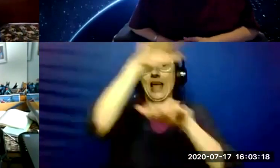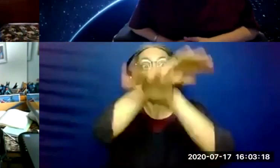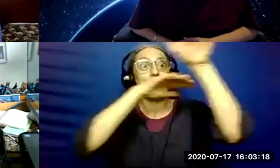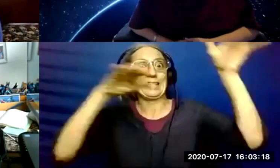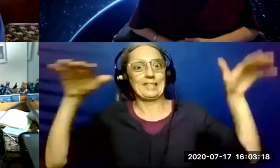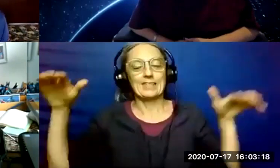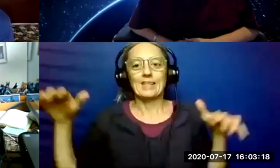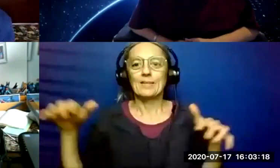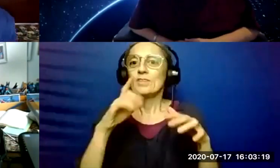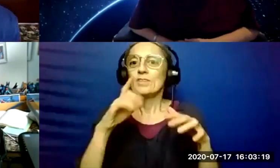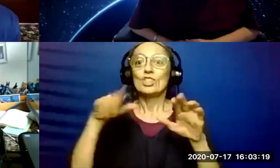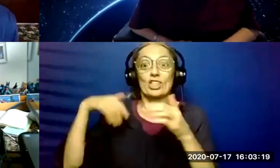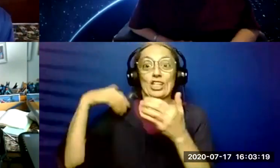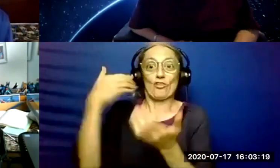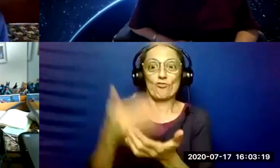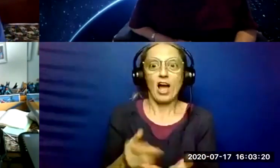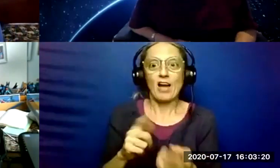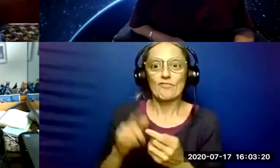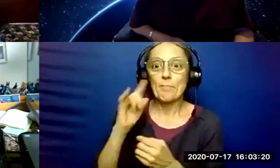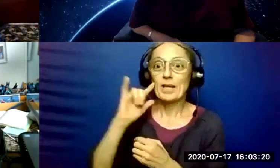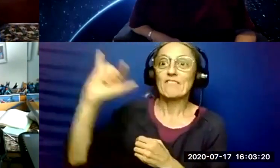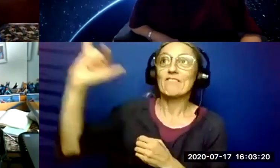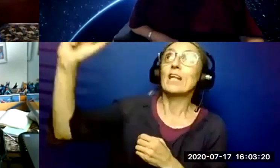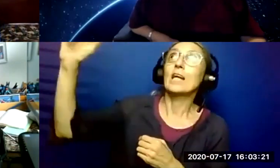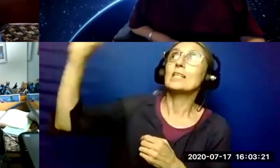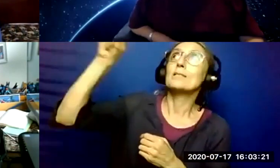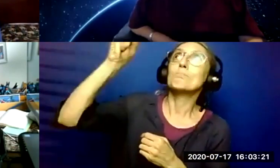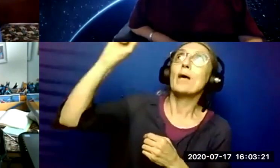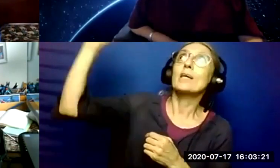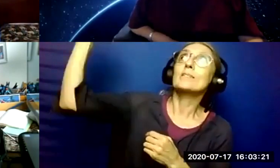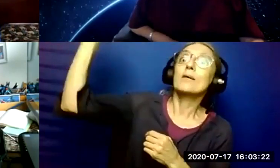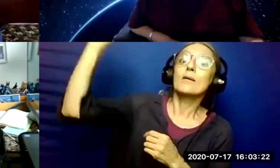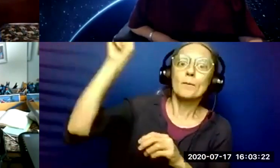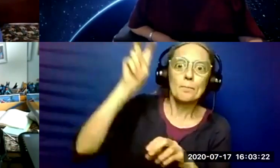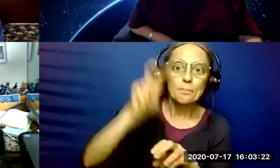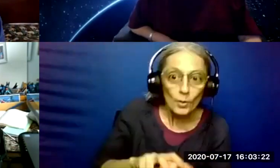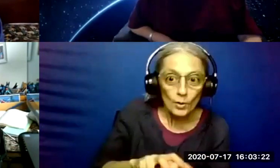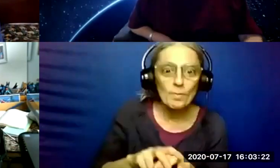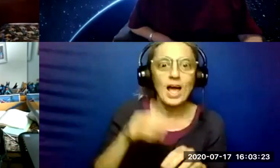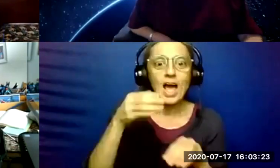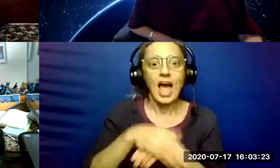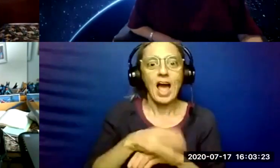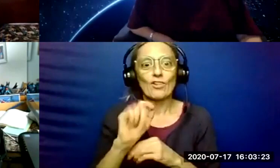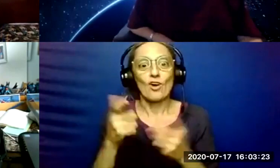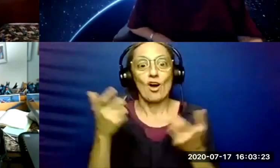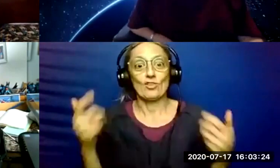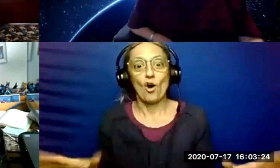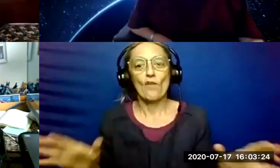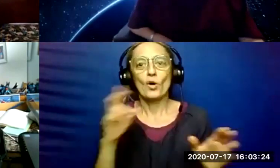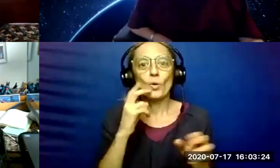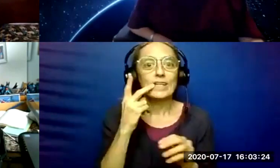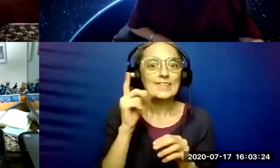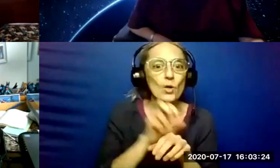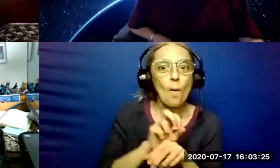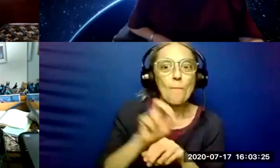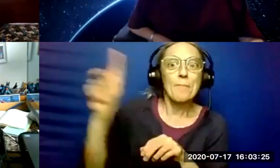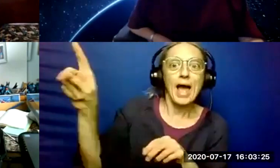At the end of the call, we will see her ride back into that infinity. We hope to bring you all into this amazing conversation